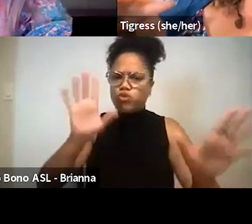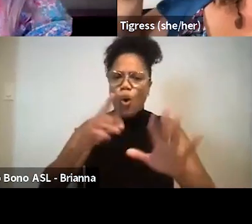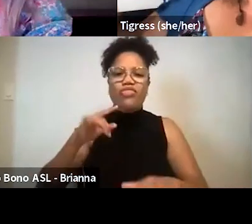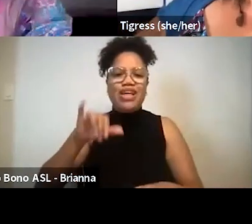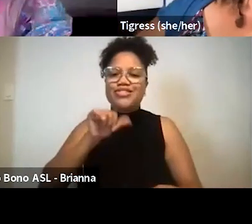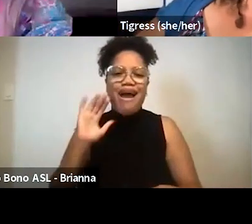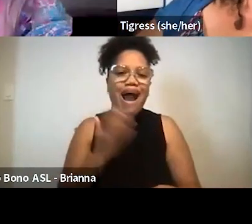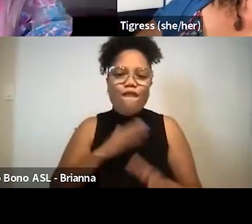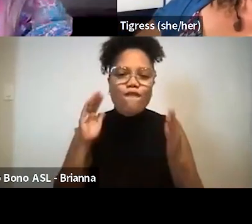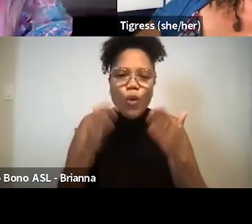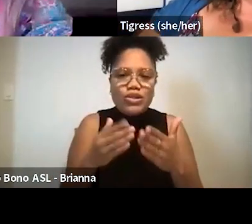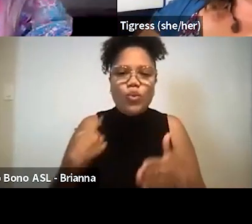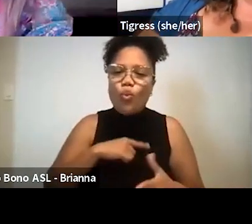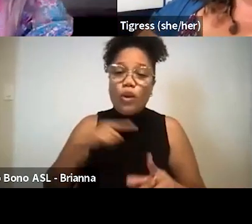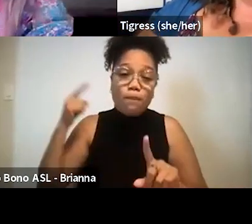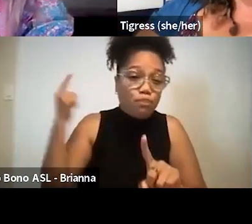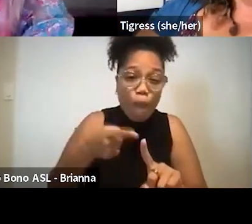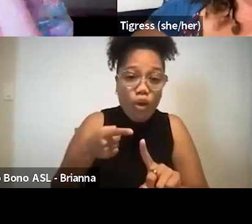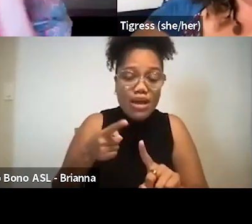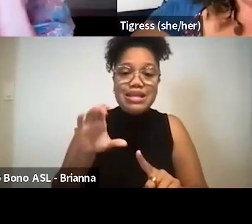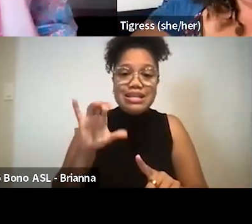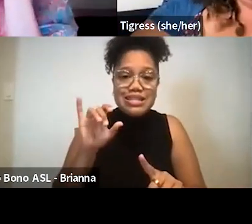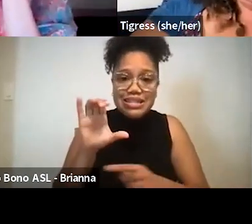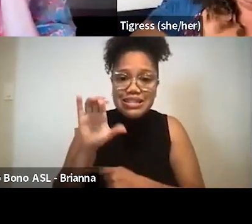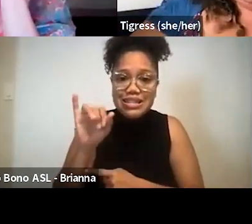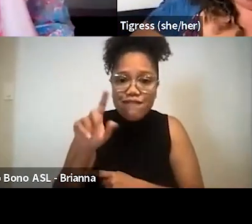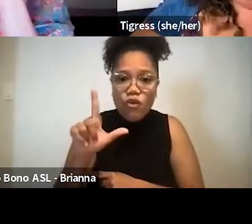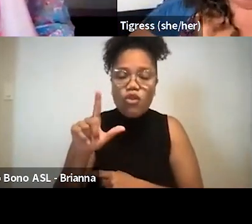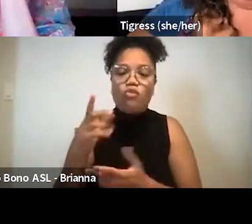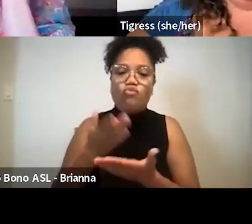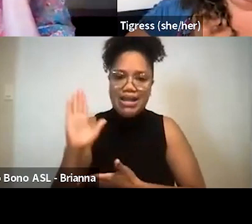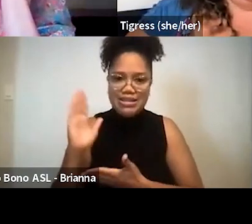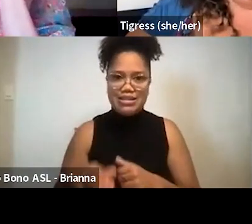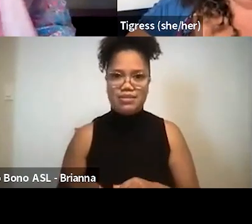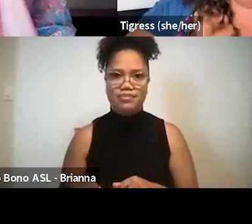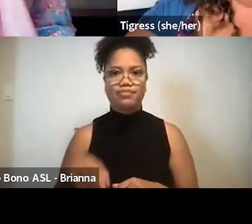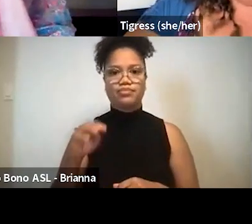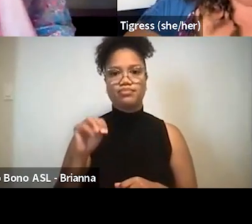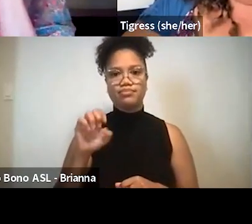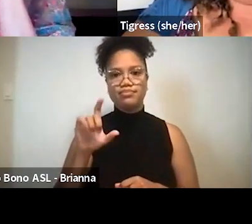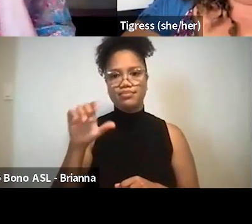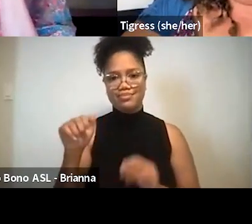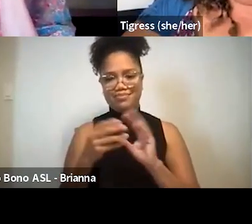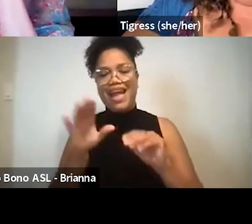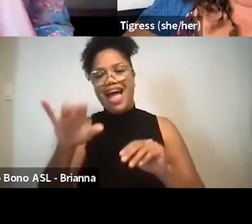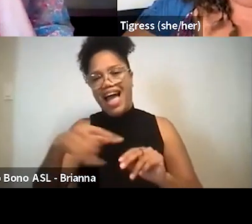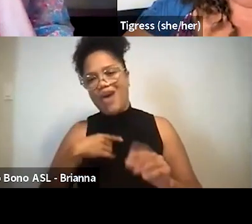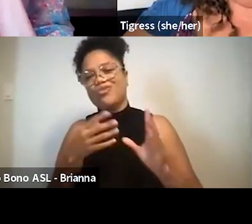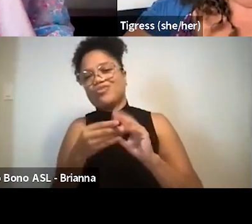We're focused on the civil rights aspects more. Yeah, I'm just going to say that we look at things through civil rights frame and that's a conversation we're here to have